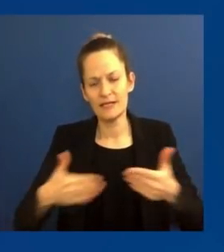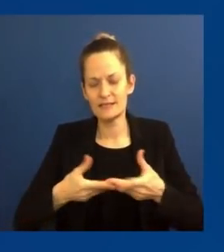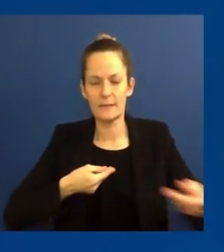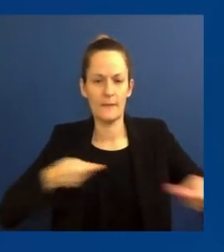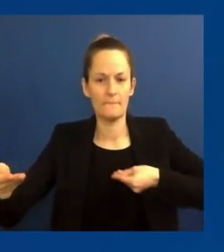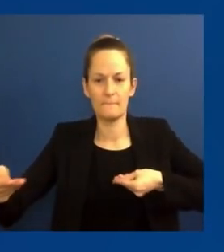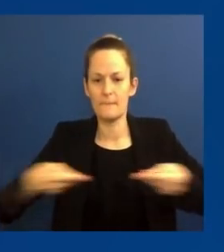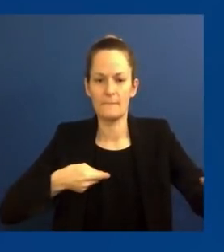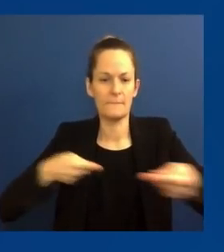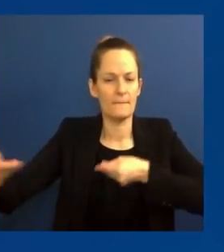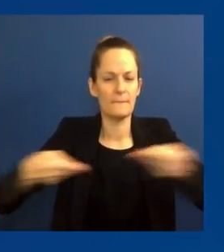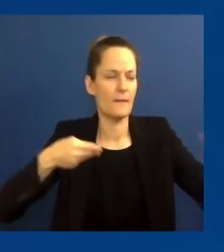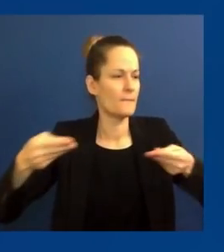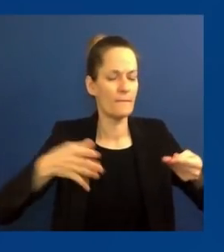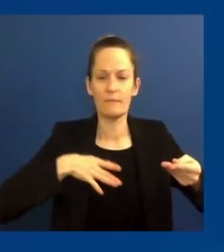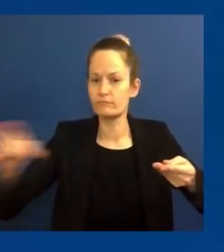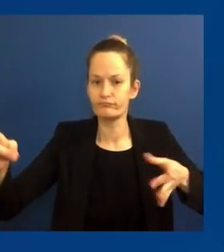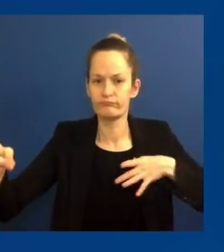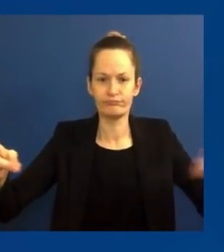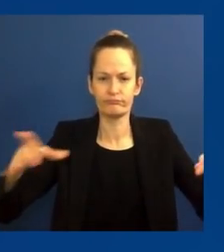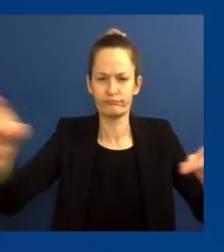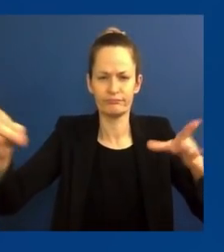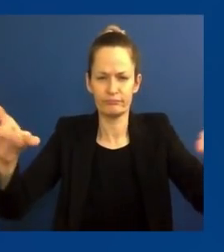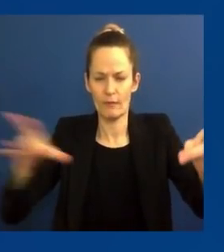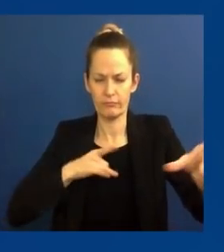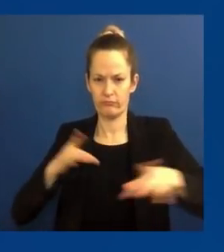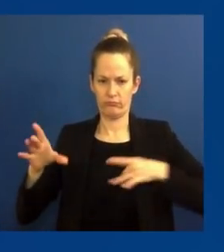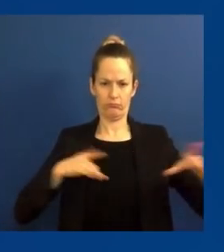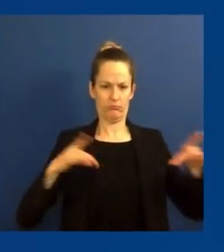But as a nation, we're in a far different place than we were this time last year.